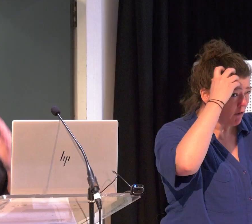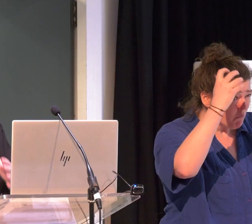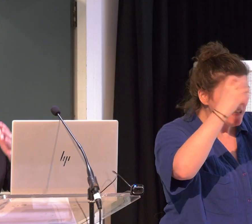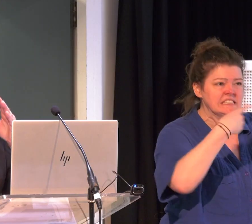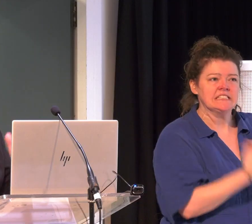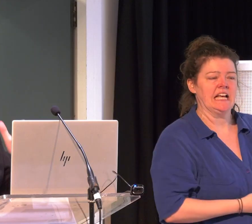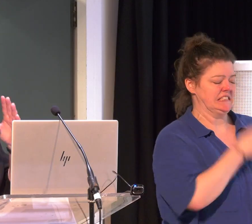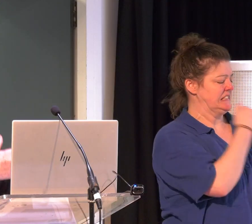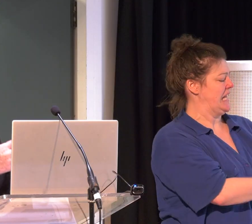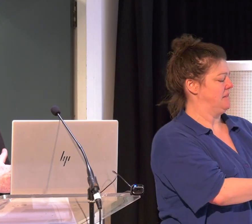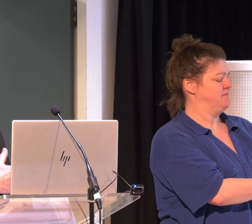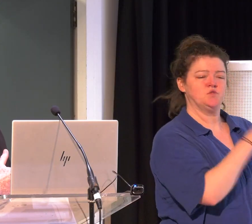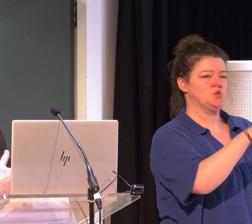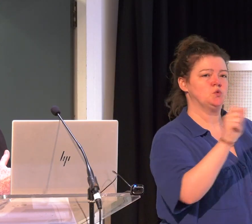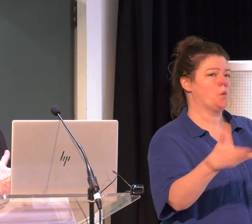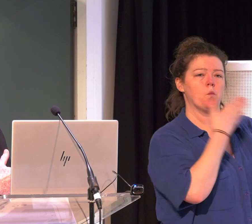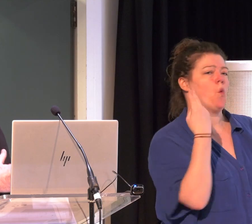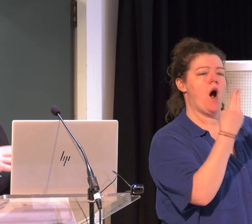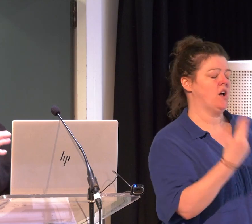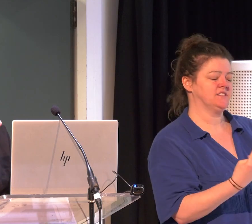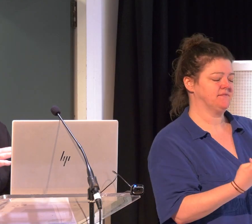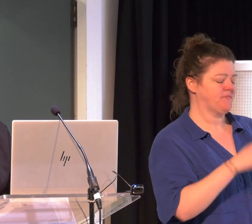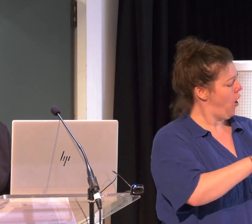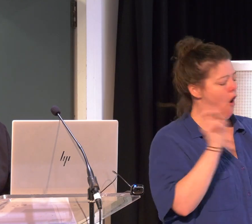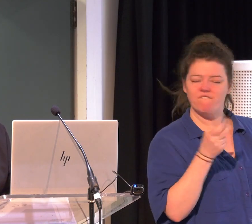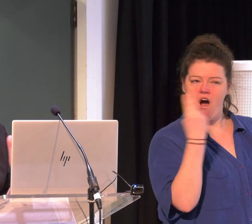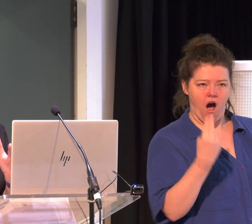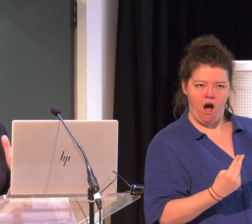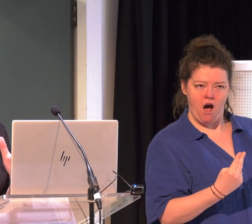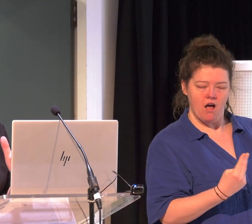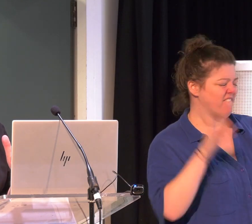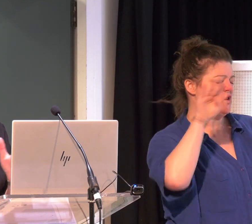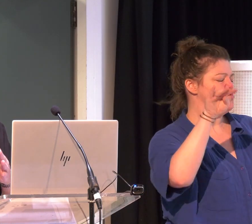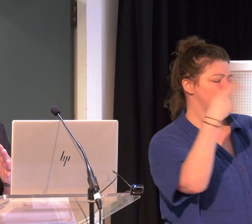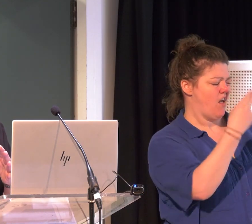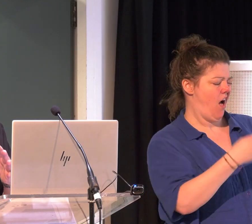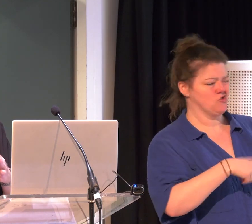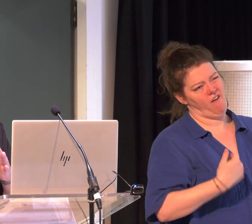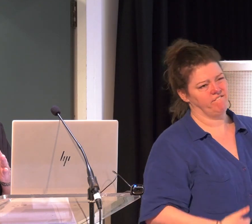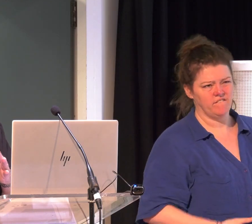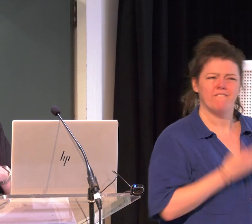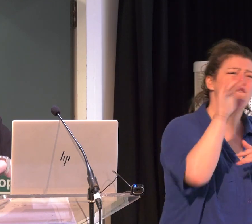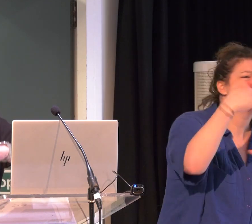don't have your students study art subjects, guide them, there's no future in the arts. There's no future, you won't get a career.